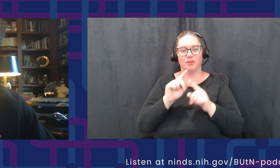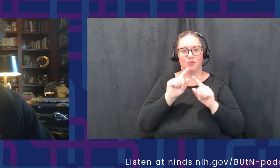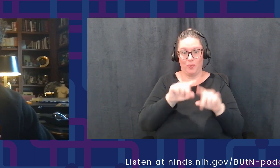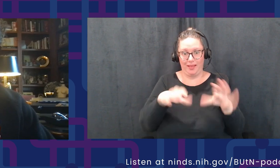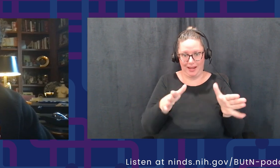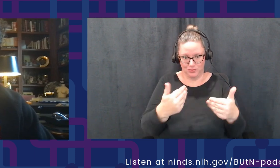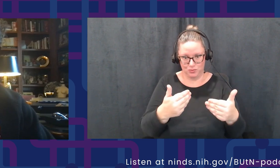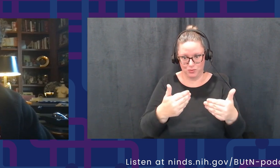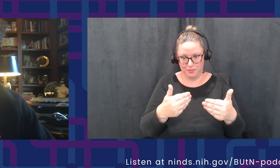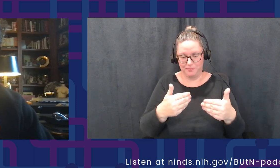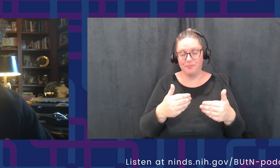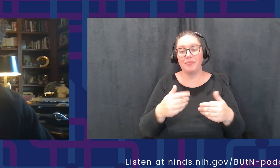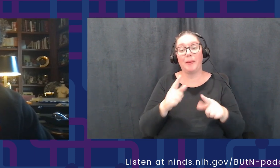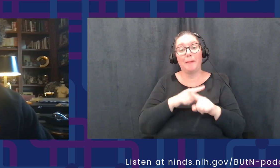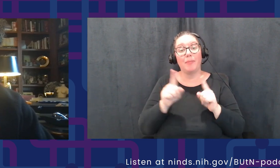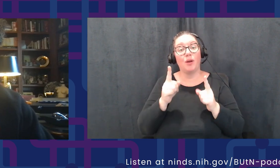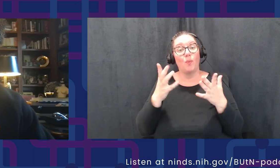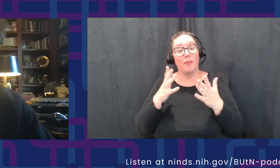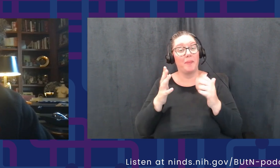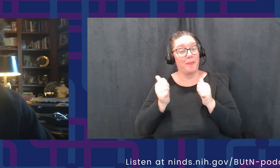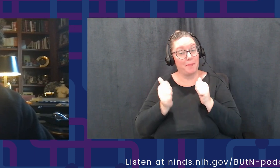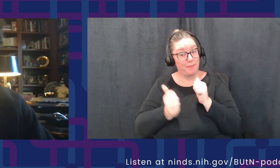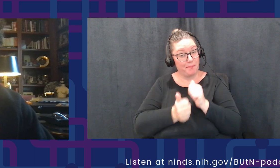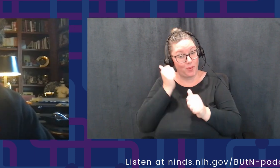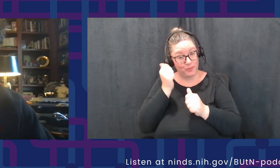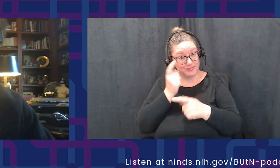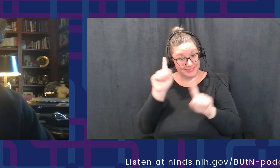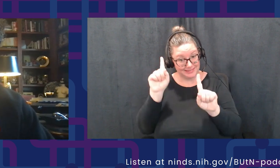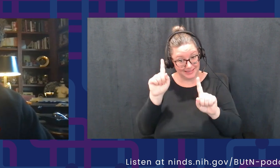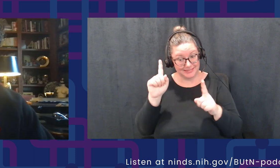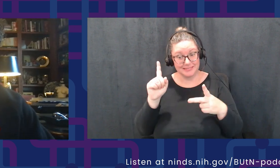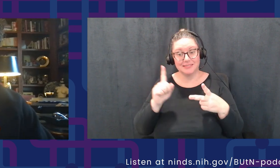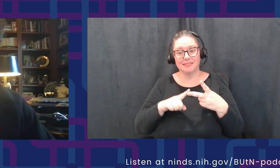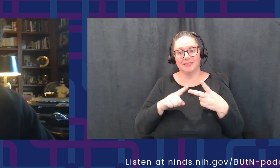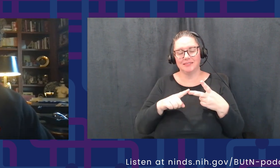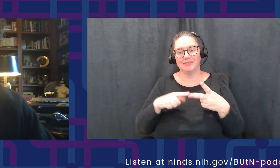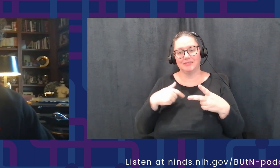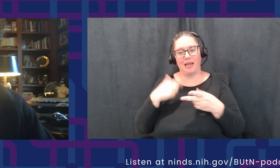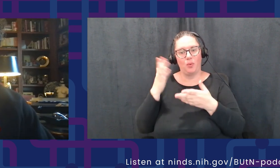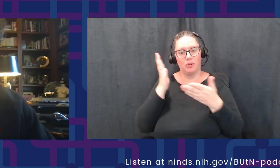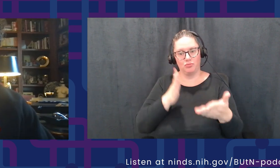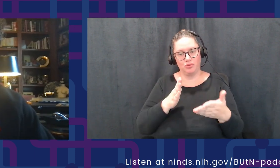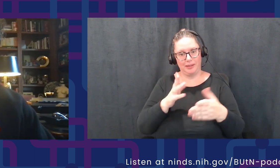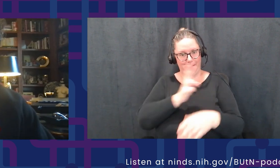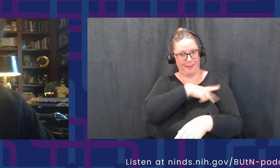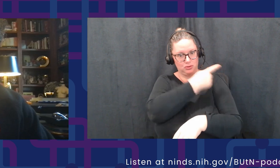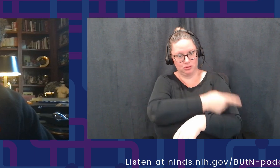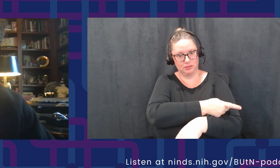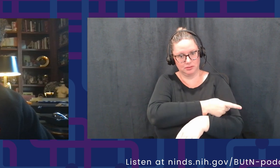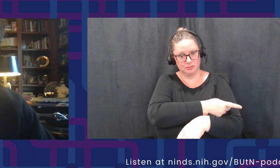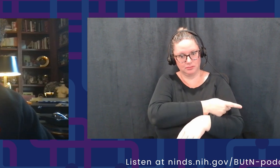the cases that I was doing. But the thing that had the most success is I would bring in patients Lauren Ullrich: mmhmm